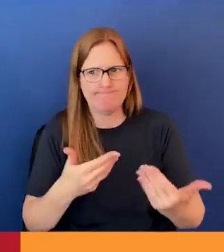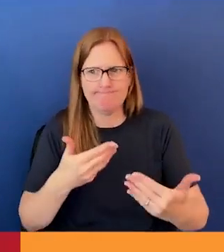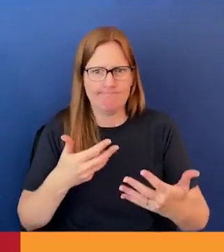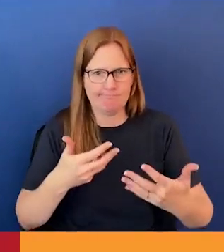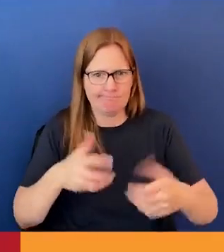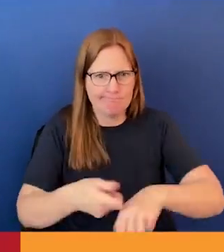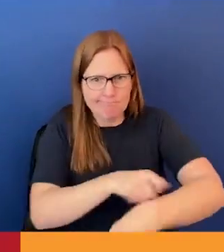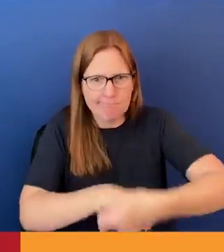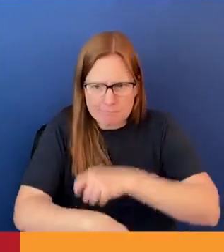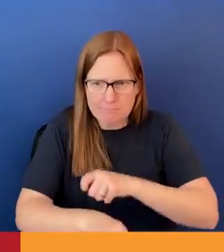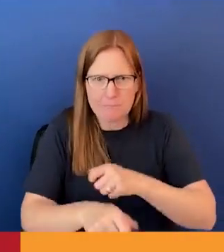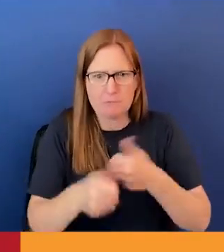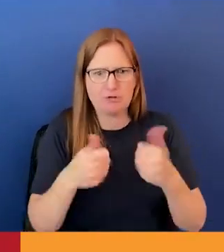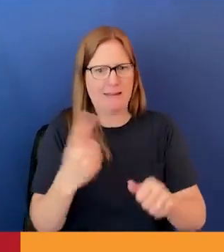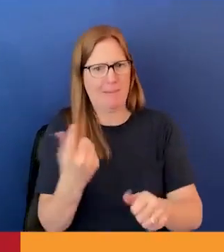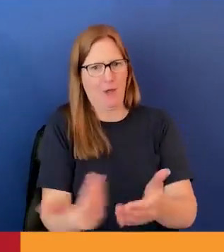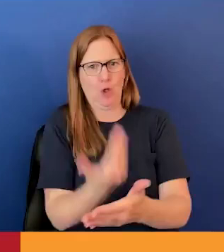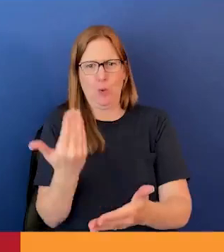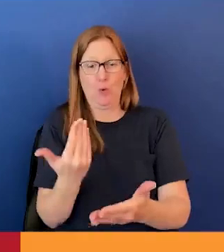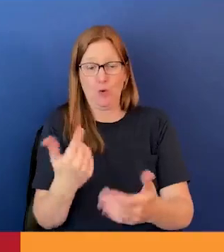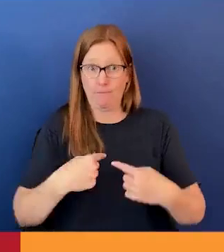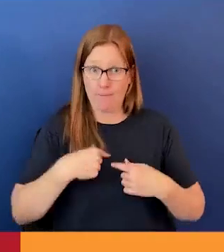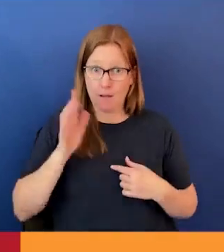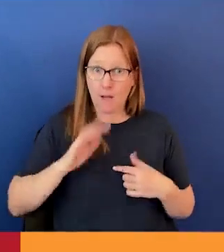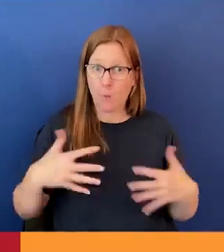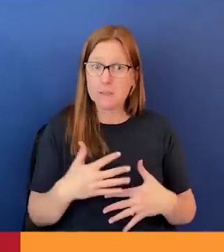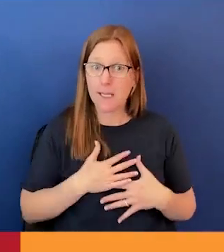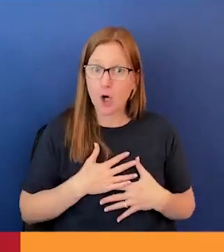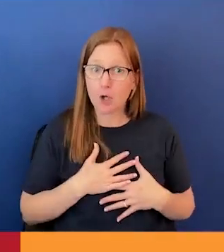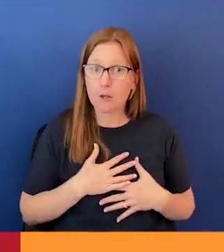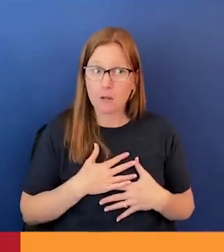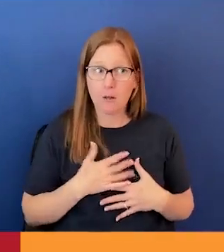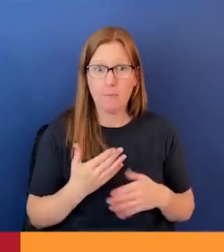I know I would be, I was pretty scared before I gave anyone an injection.